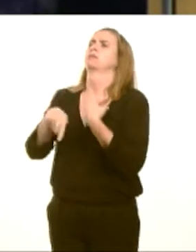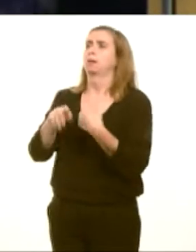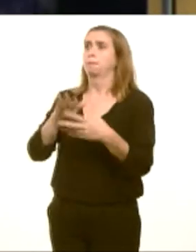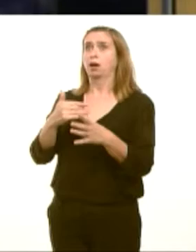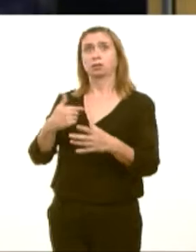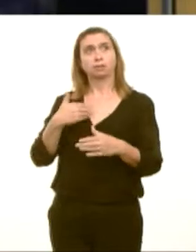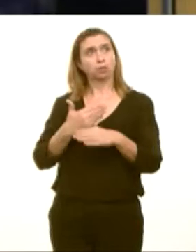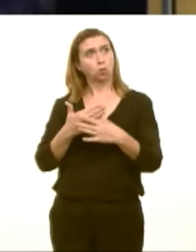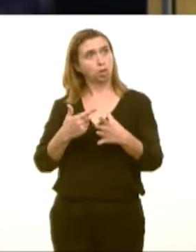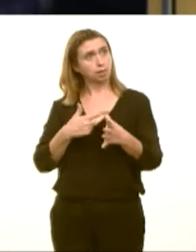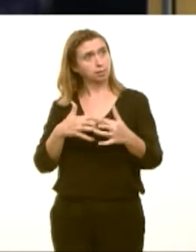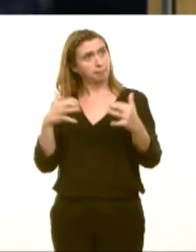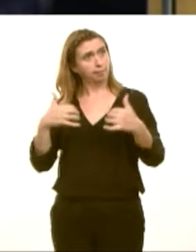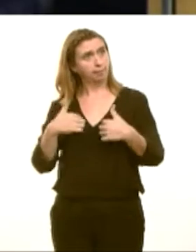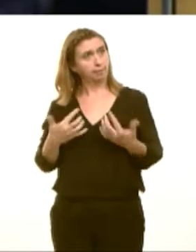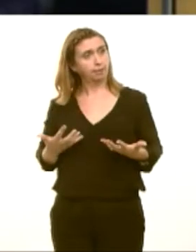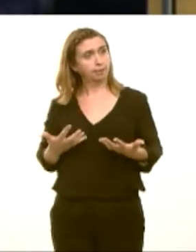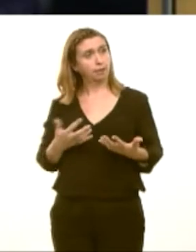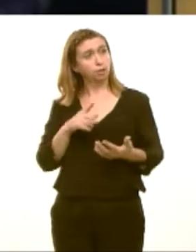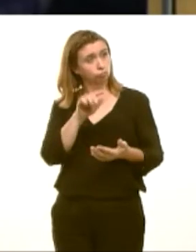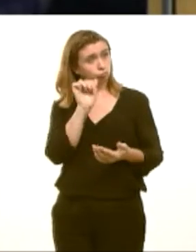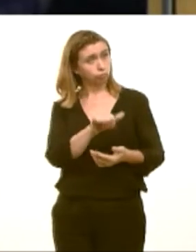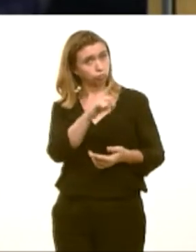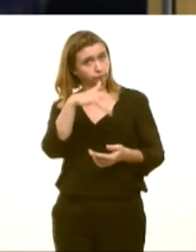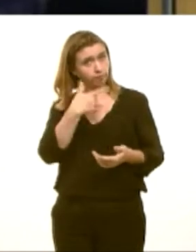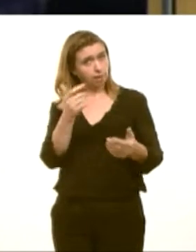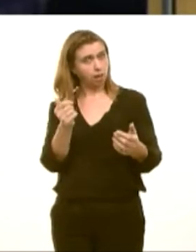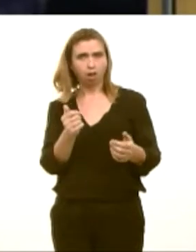Does the First Minister agree that this is an unacceptable amount of time for my constituent